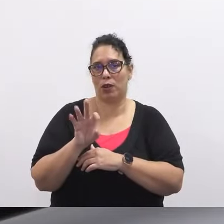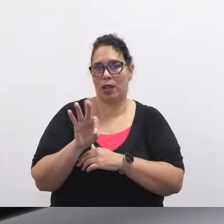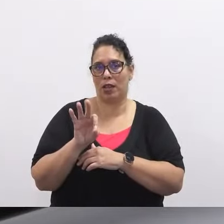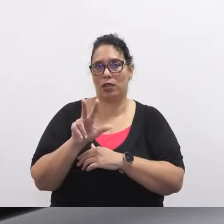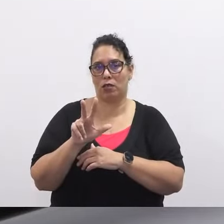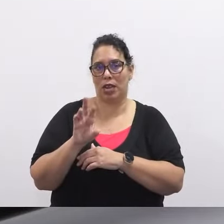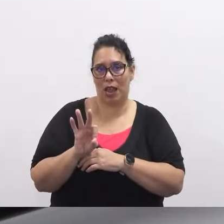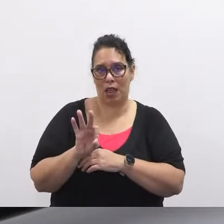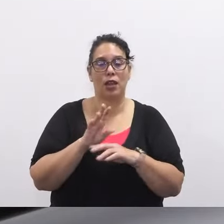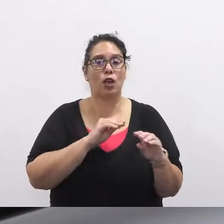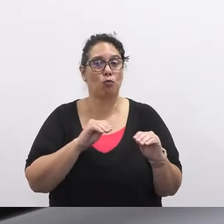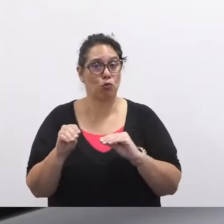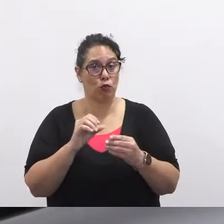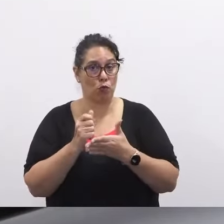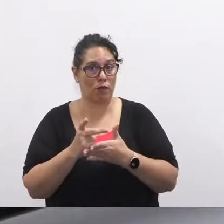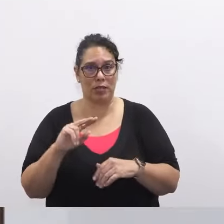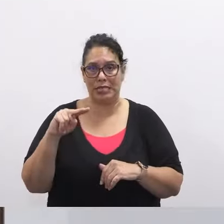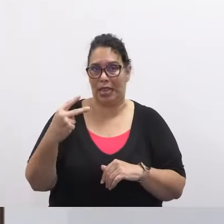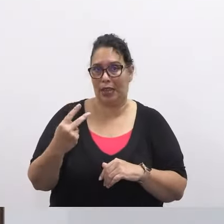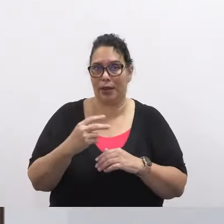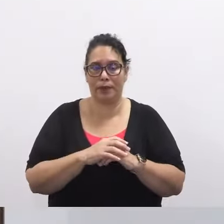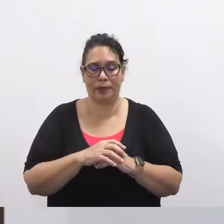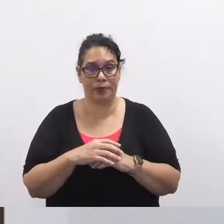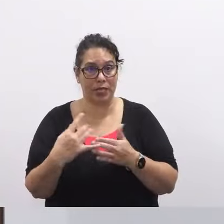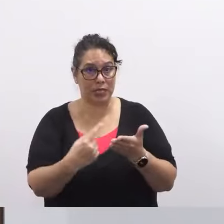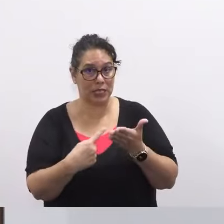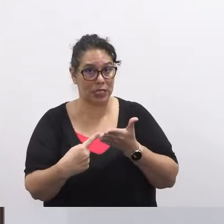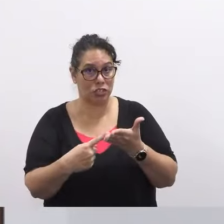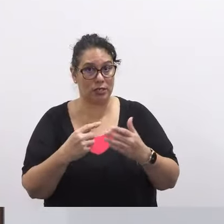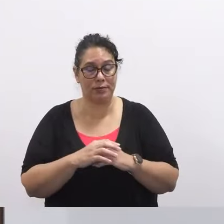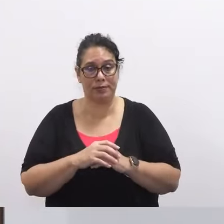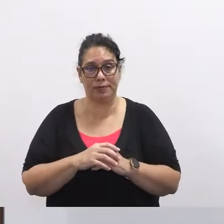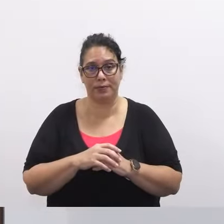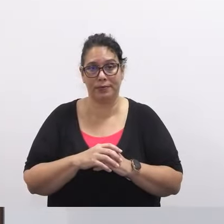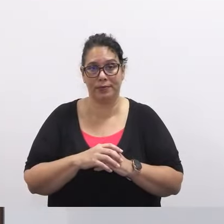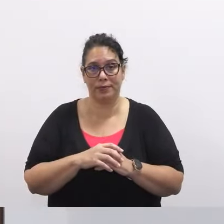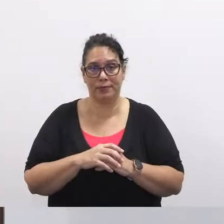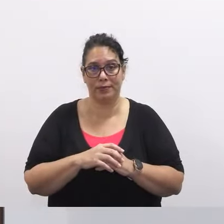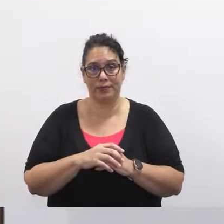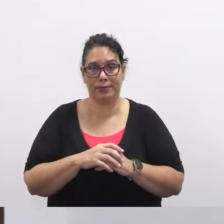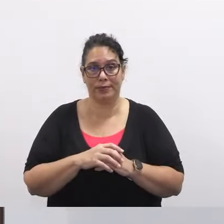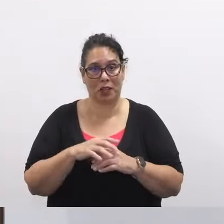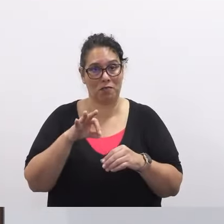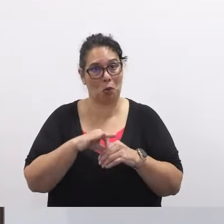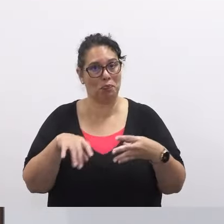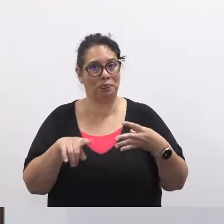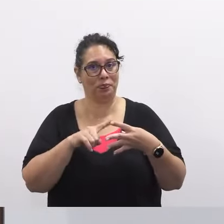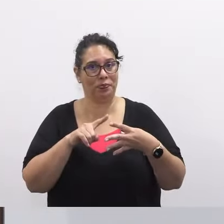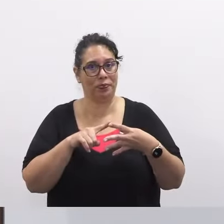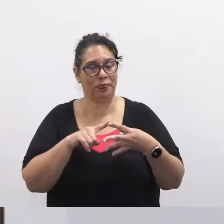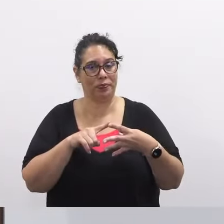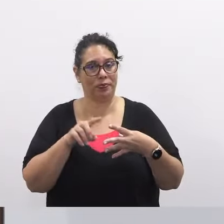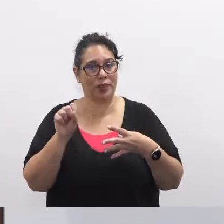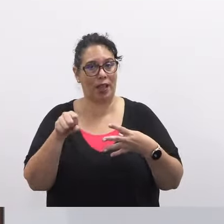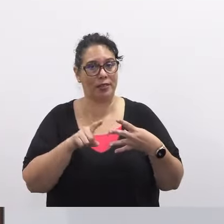Move approval. Second. Any discussion? Let's take a vote. Mr. Otto, how do you vote? Aye.